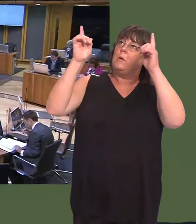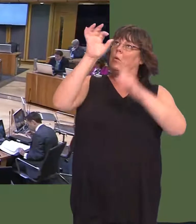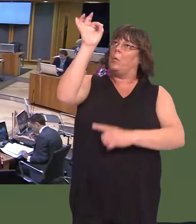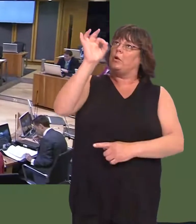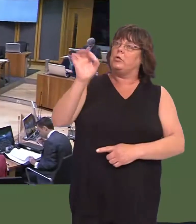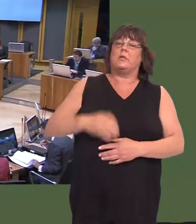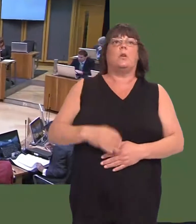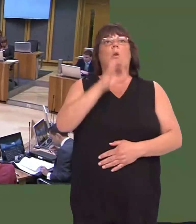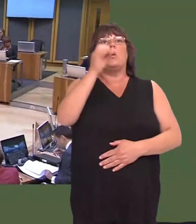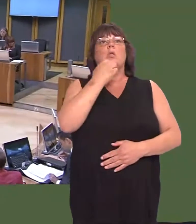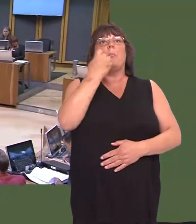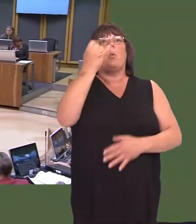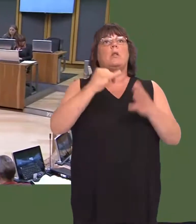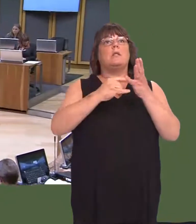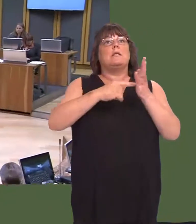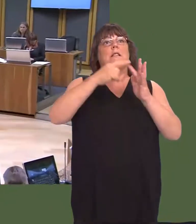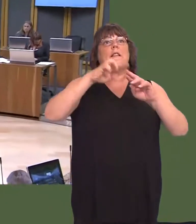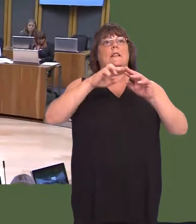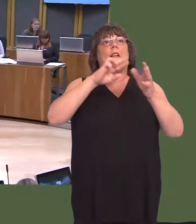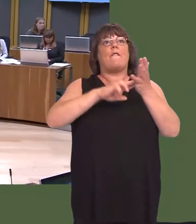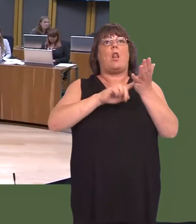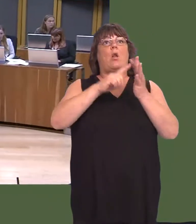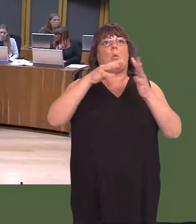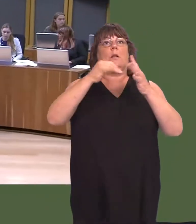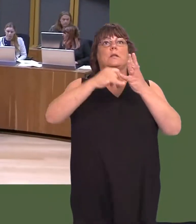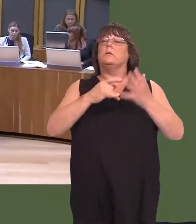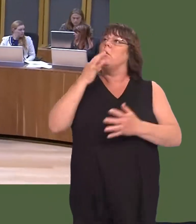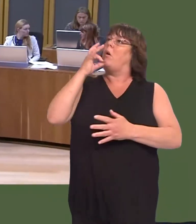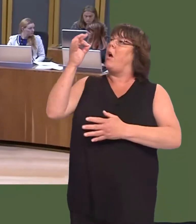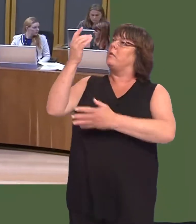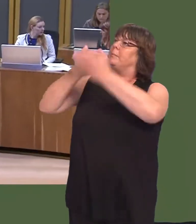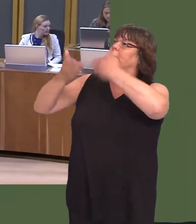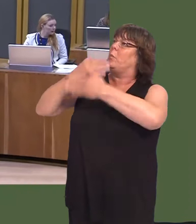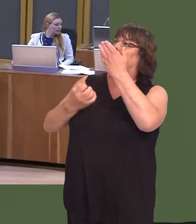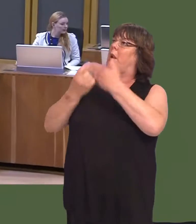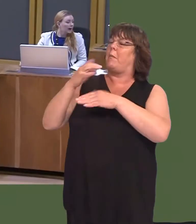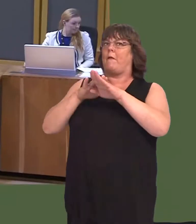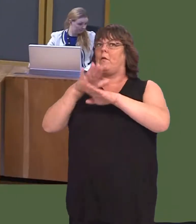the First Minister, and the first question is from Steffan Lewis. Steffan Lewis: 1. Will the First Minister make a statement on the future of Welsh supply chains?